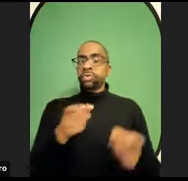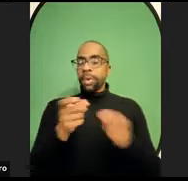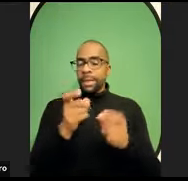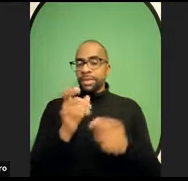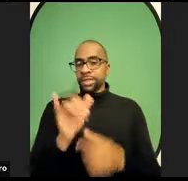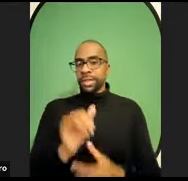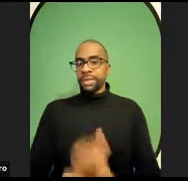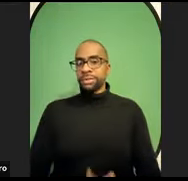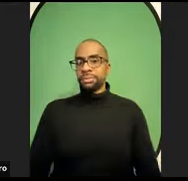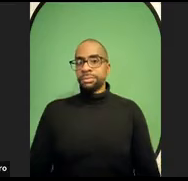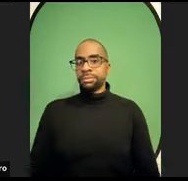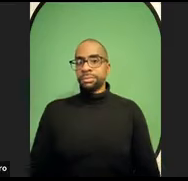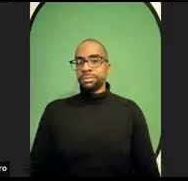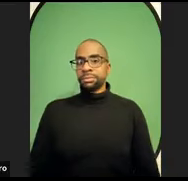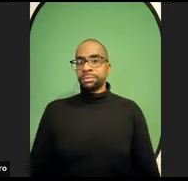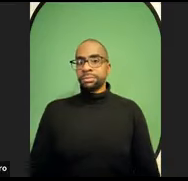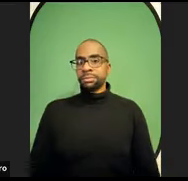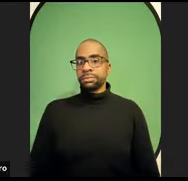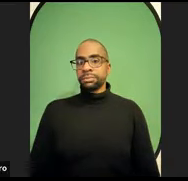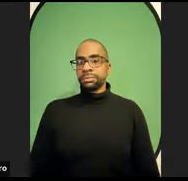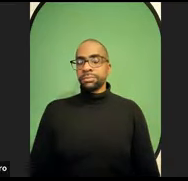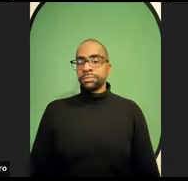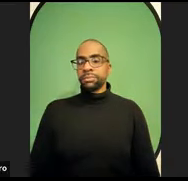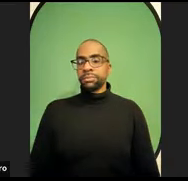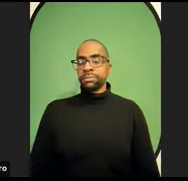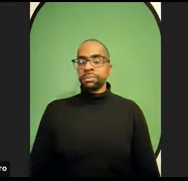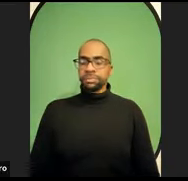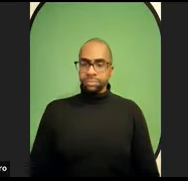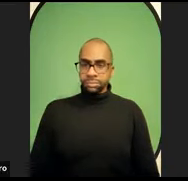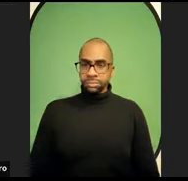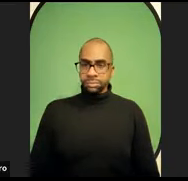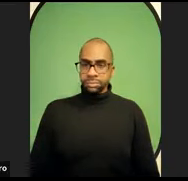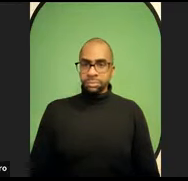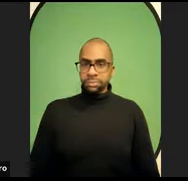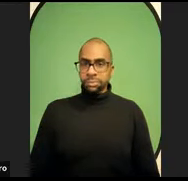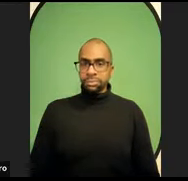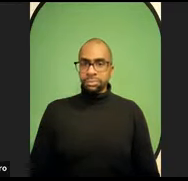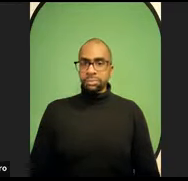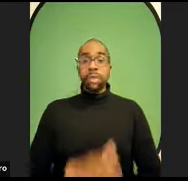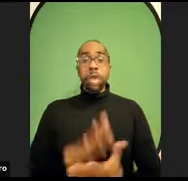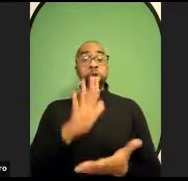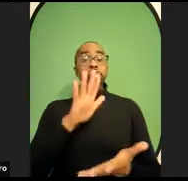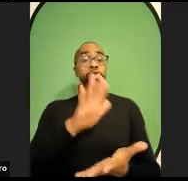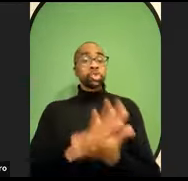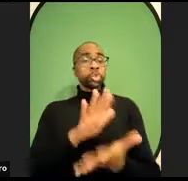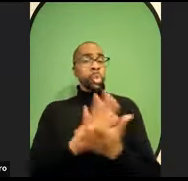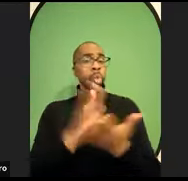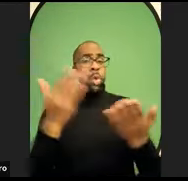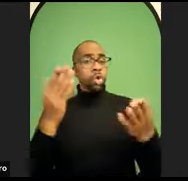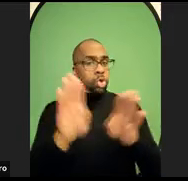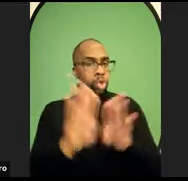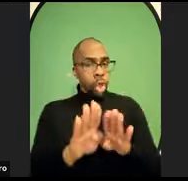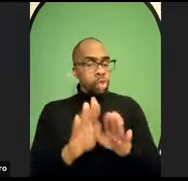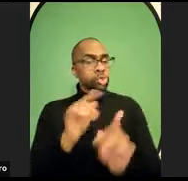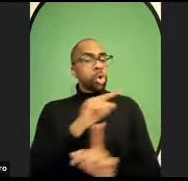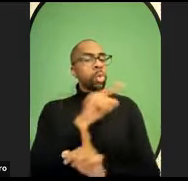health and safety so so. so that's what that's running, that's that is what is. manage so the. school school closure closure there closure closure those types of hings